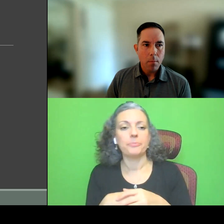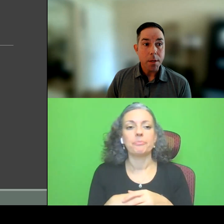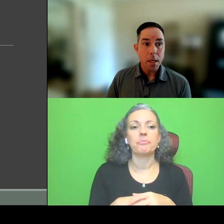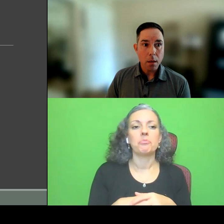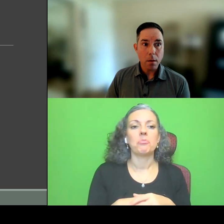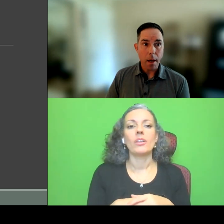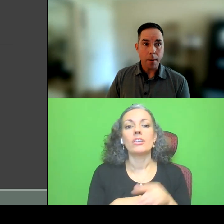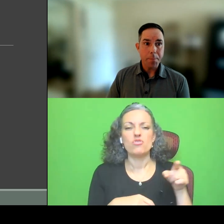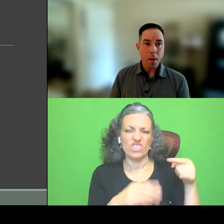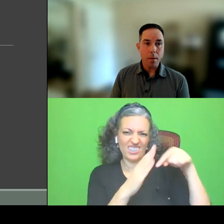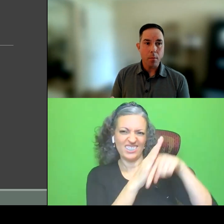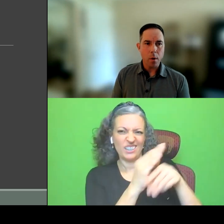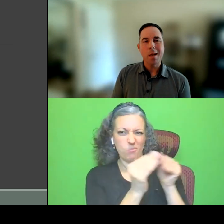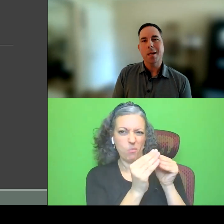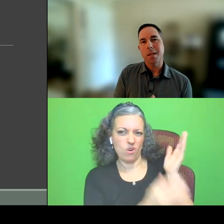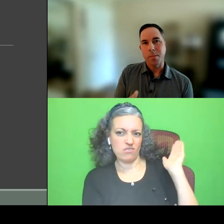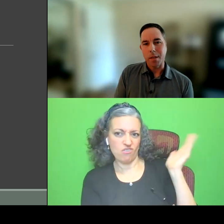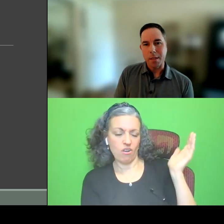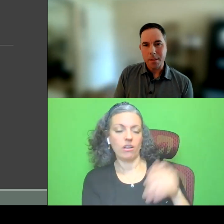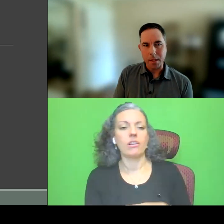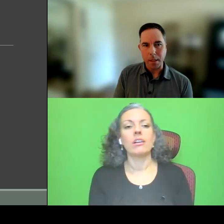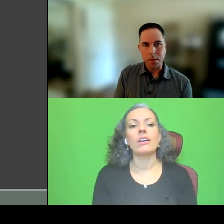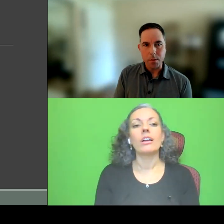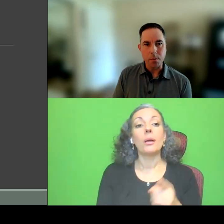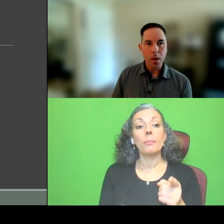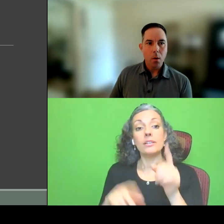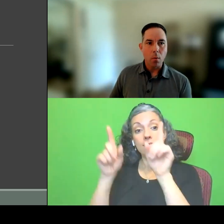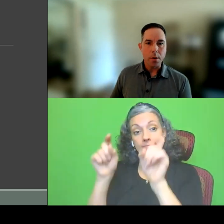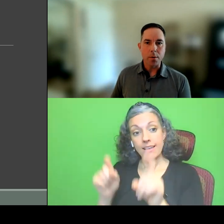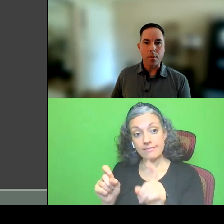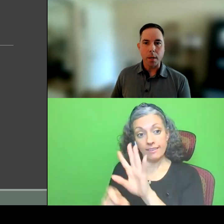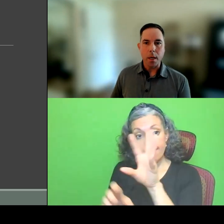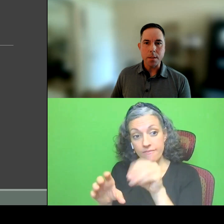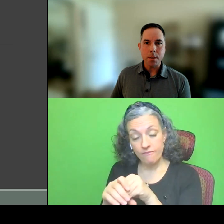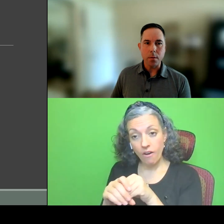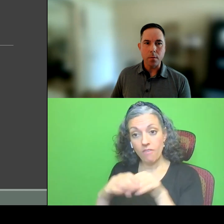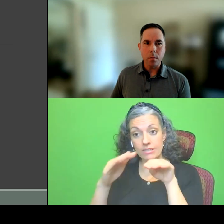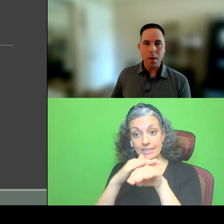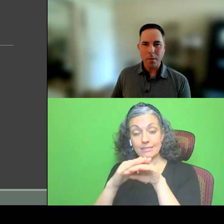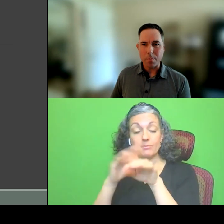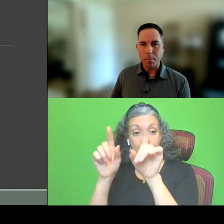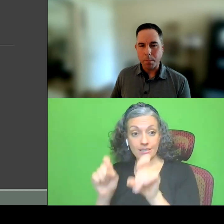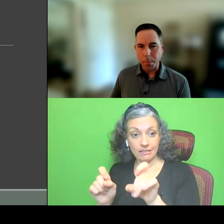Taking a look at working accessibility testing into what you're doing is you not only